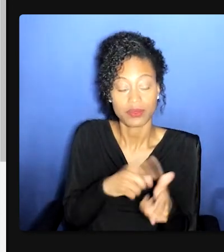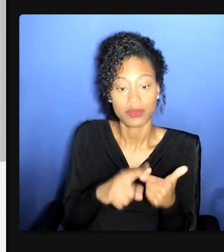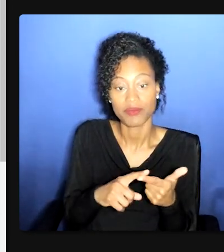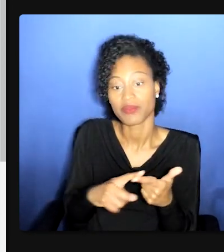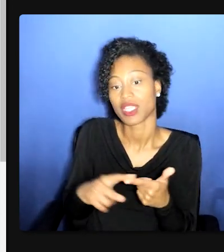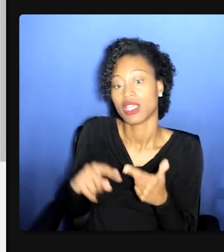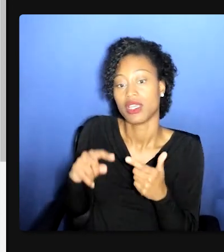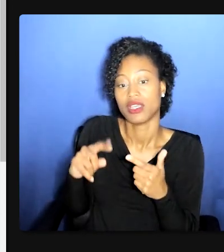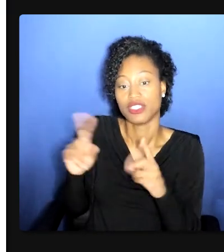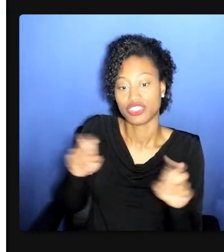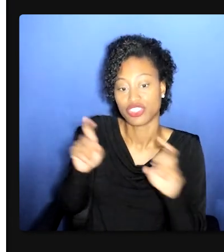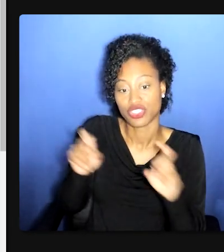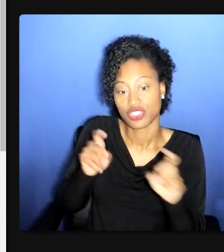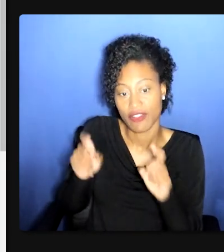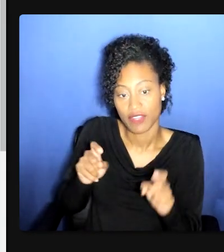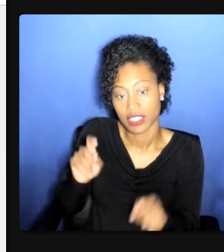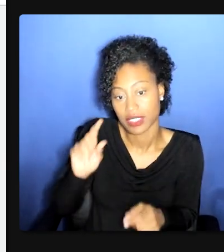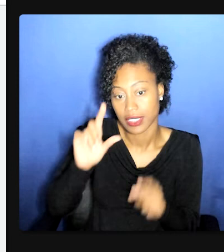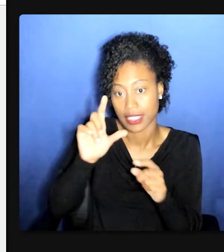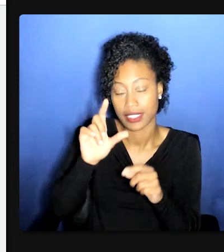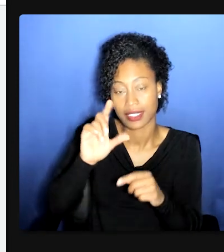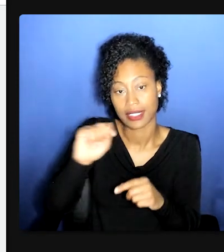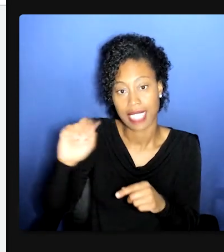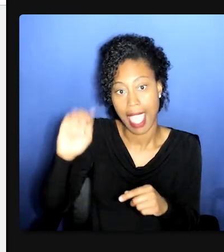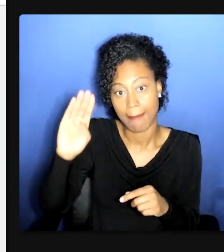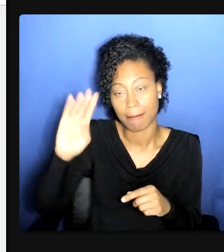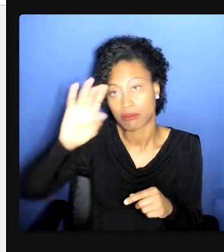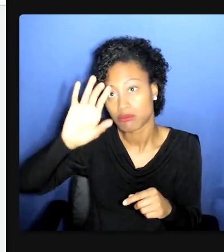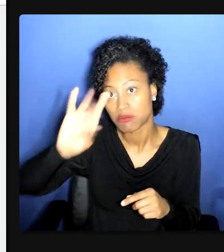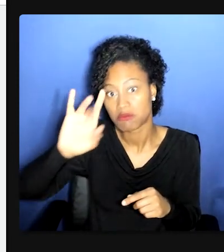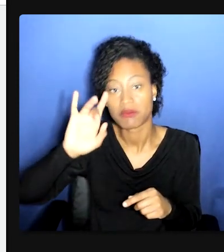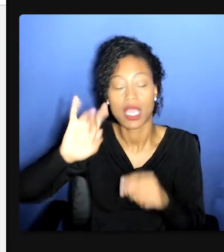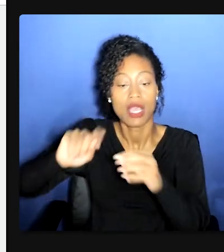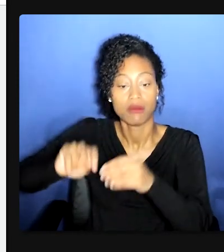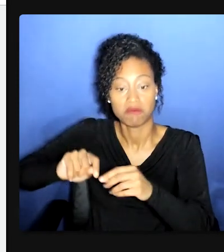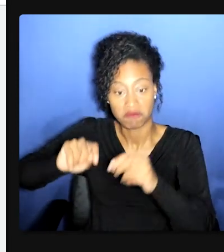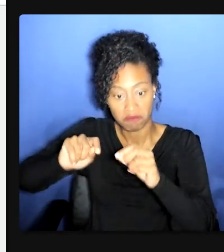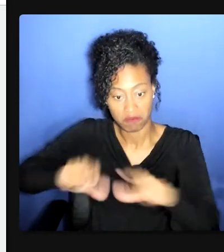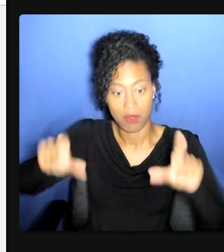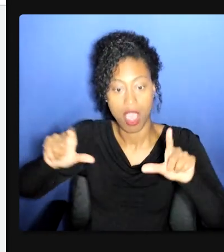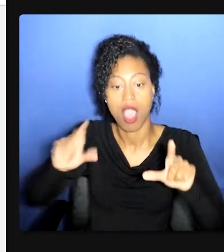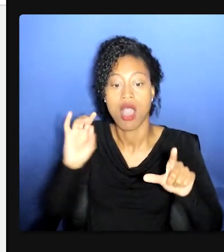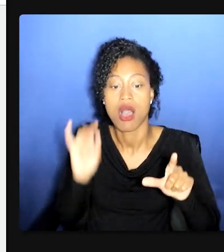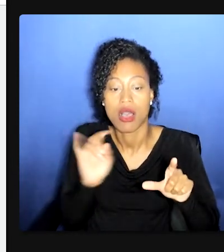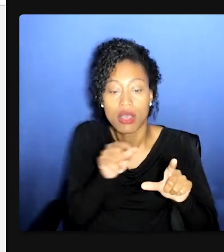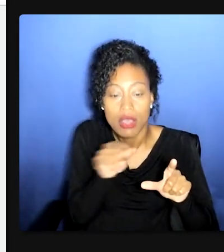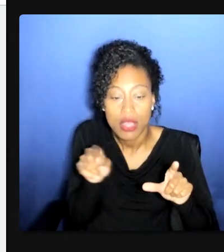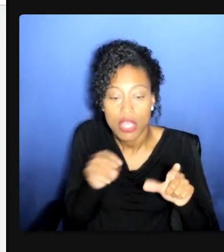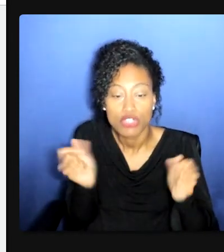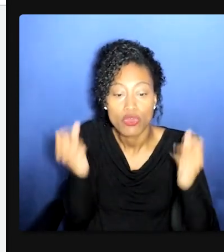On the Servers tab we see too many game servers were restarted.